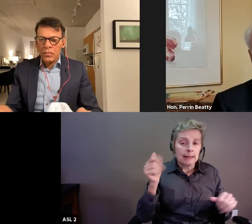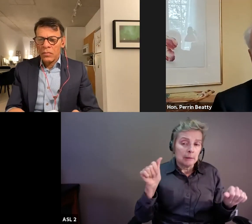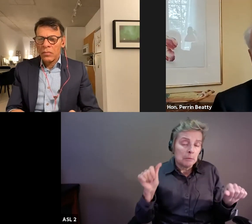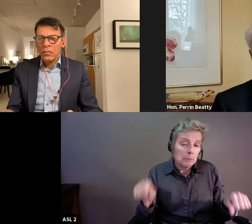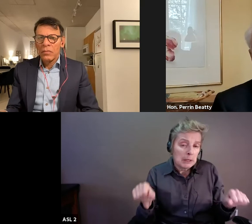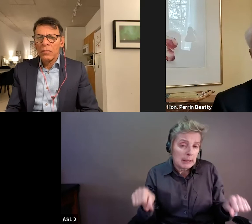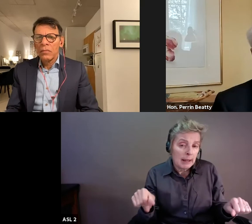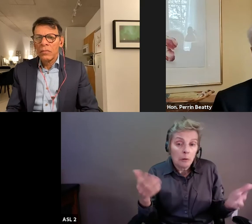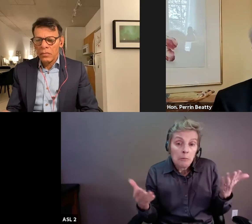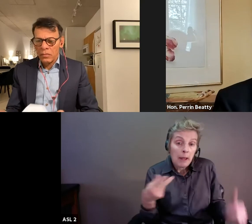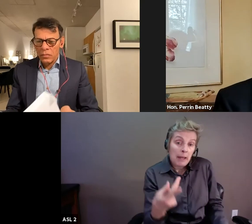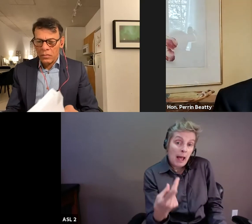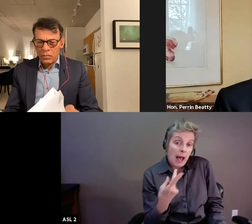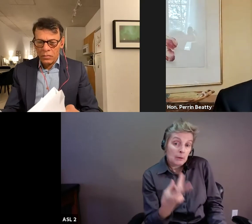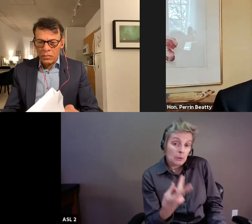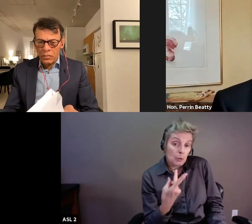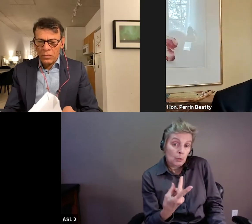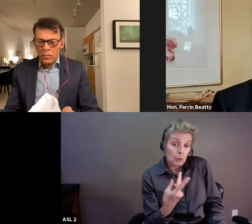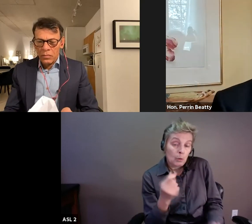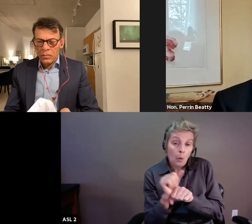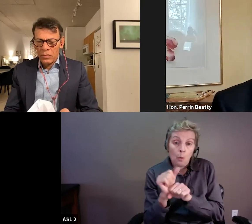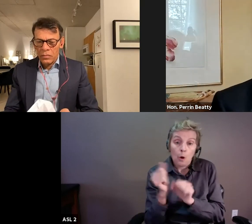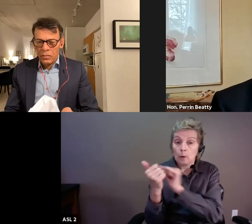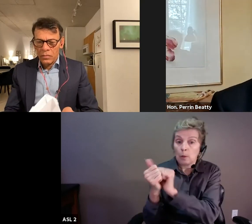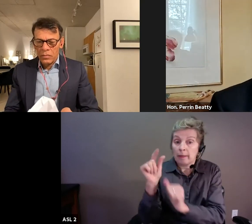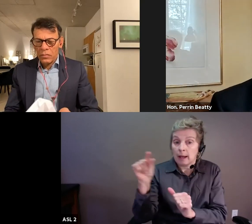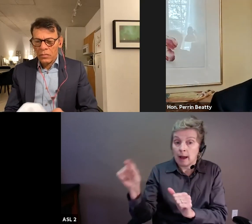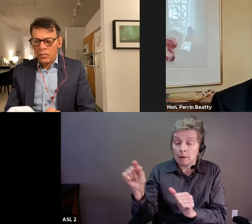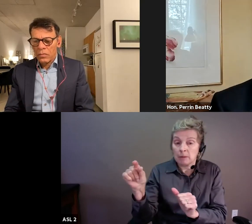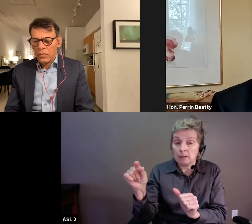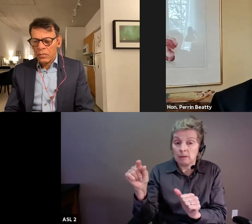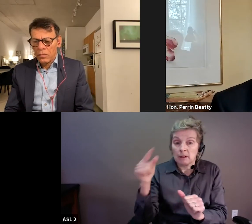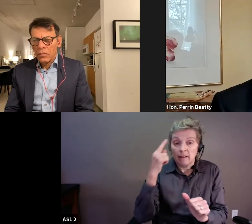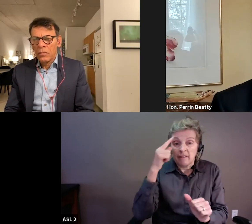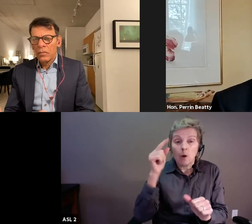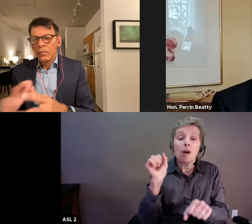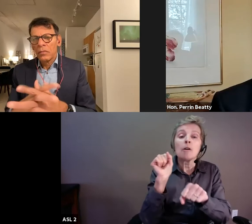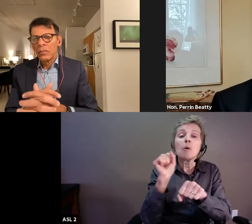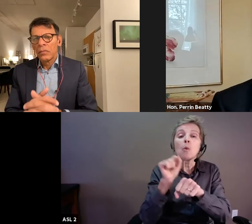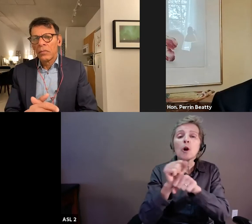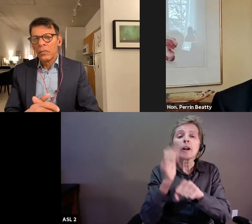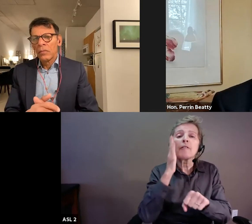to be working together with government on the issue of of the future of work. We've learned a